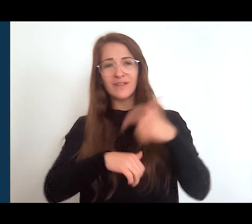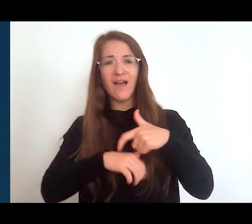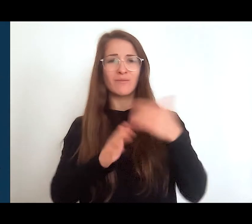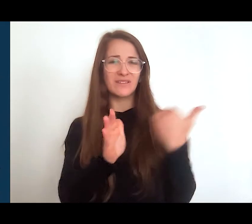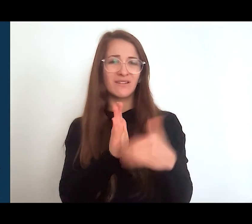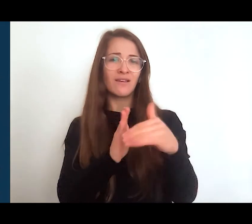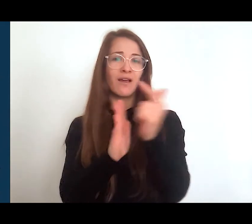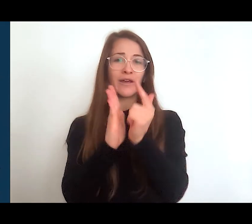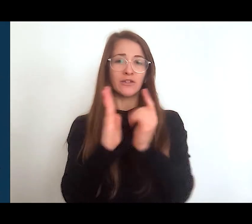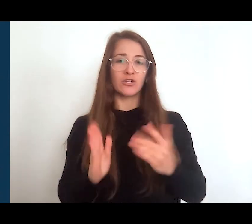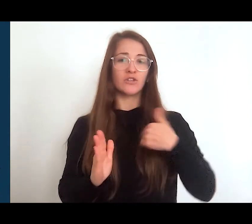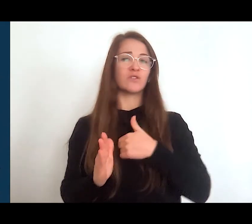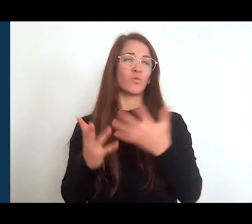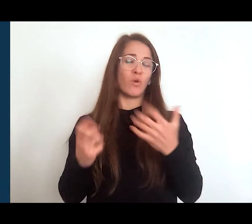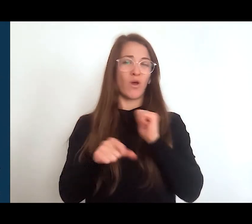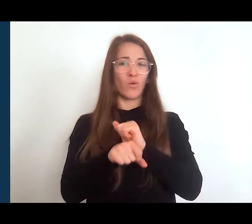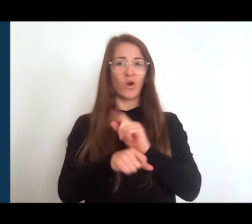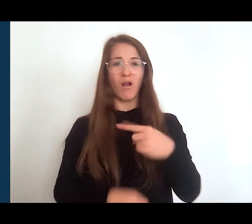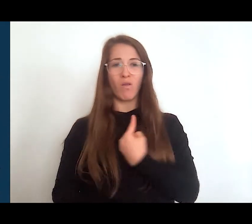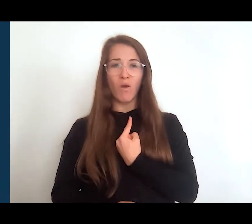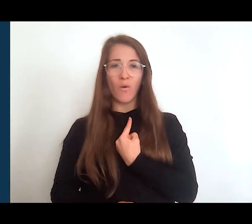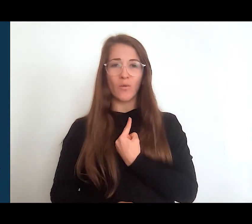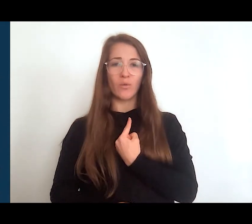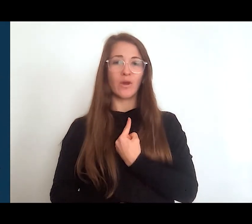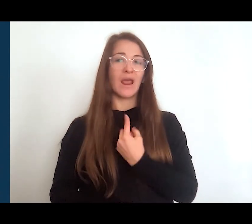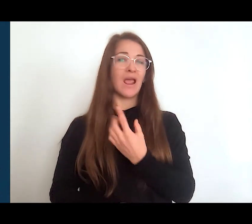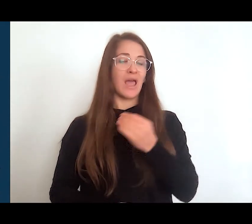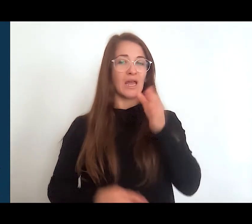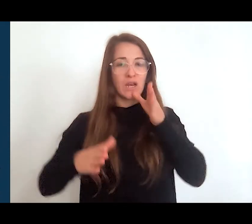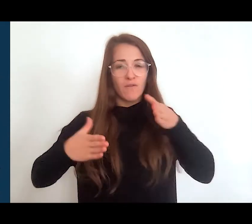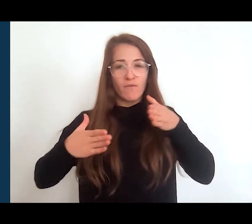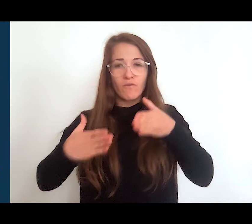AND A LOT OF TIMES ESPECIALLY AS ATTORNEYS WE LIKE TO WORK ALONE